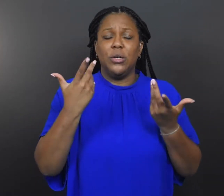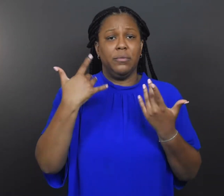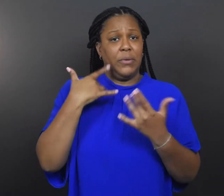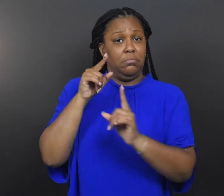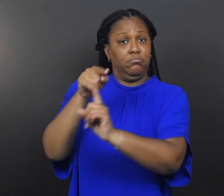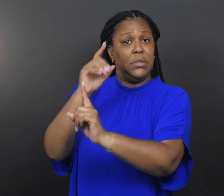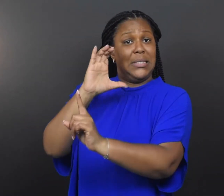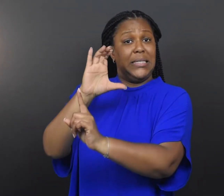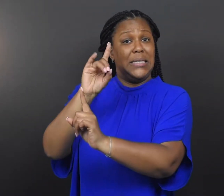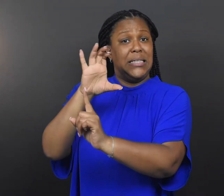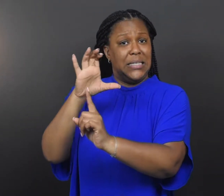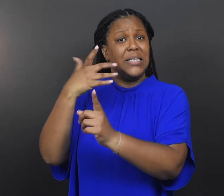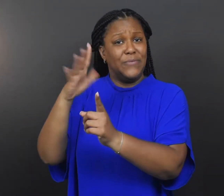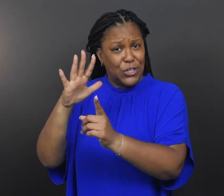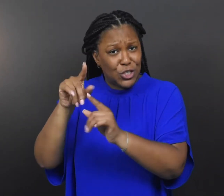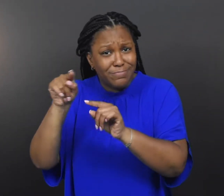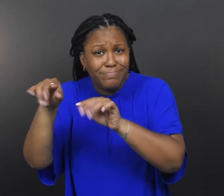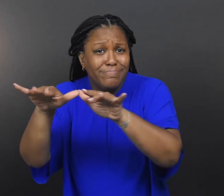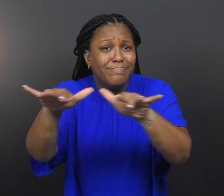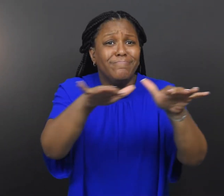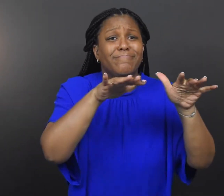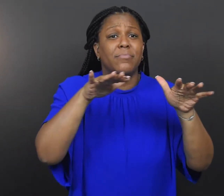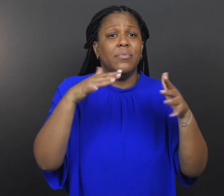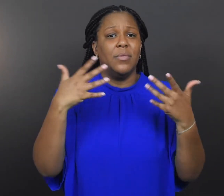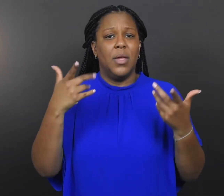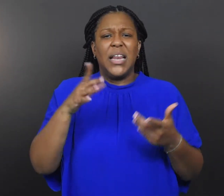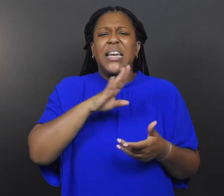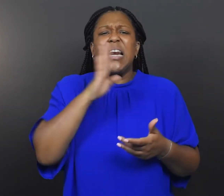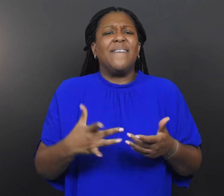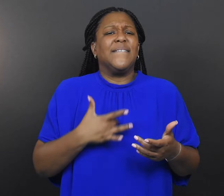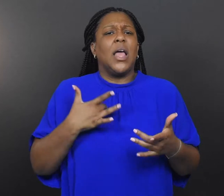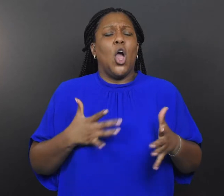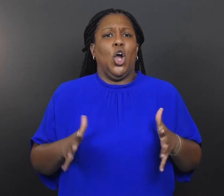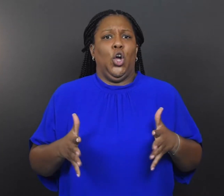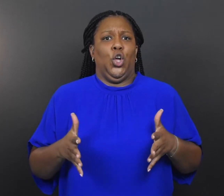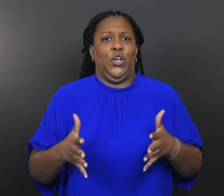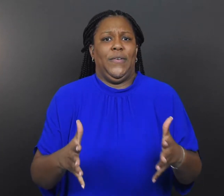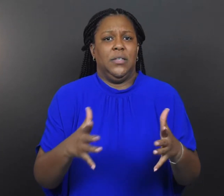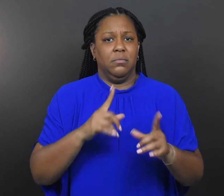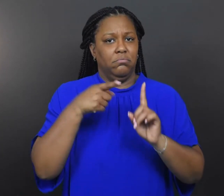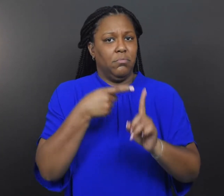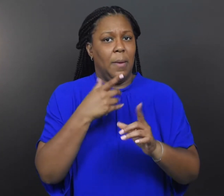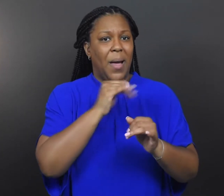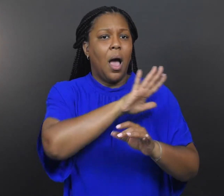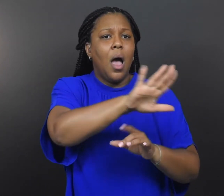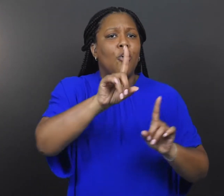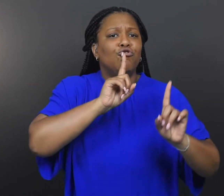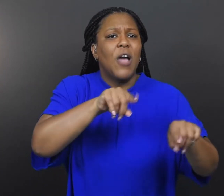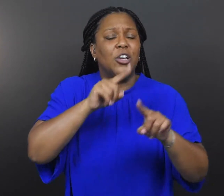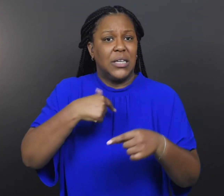about the reaction I would get because I feel if people see that we’re here to help, they